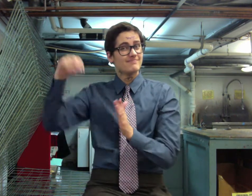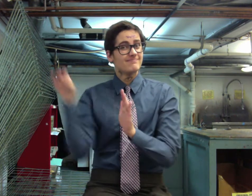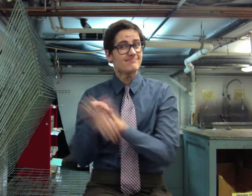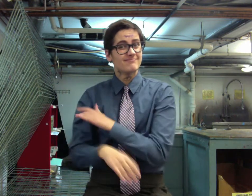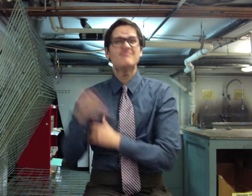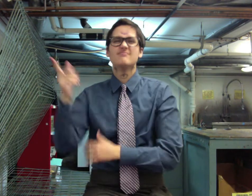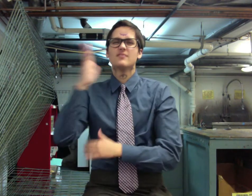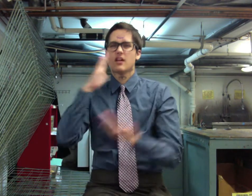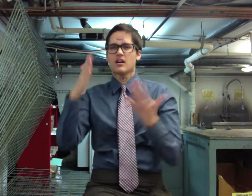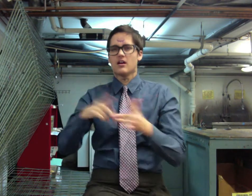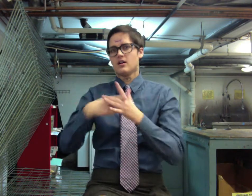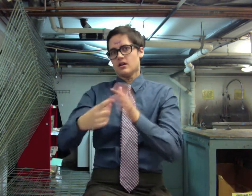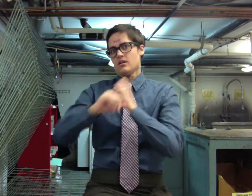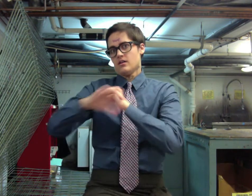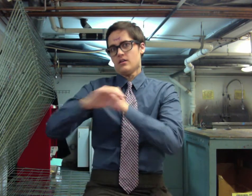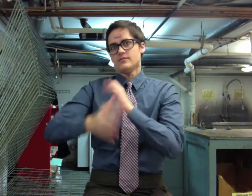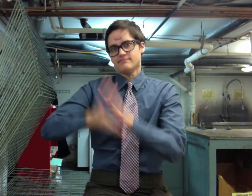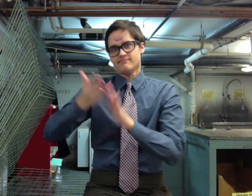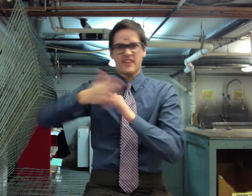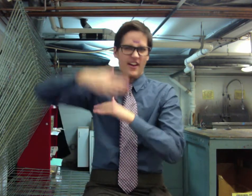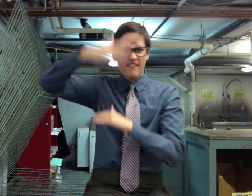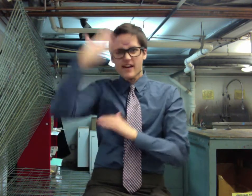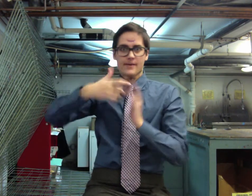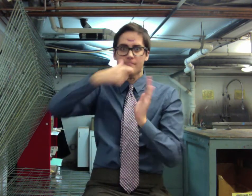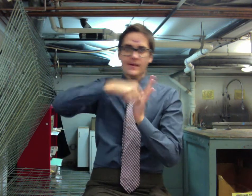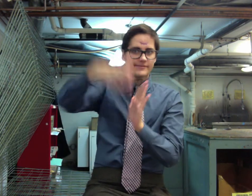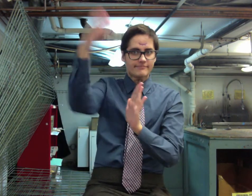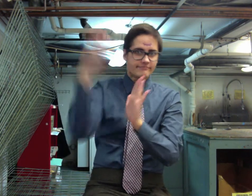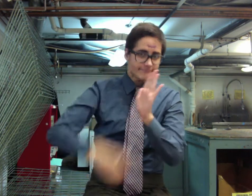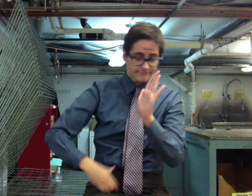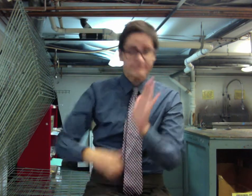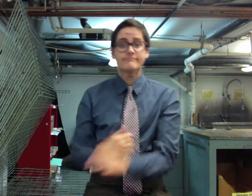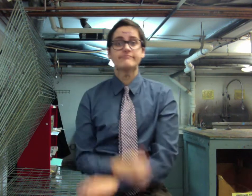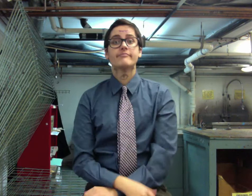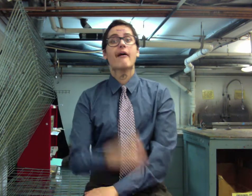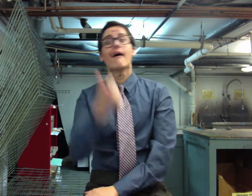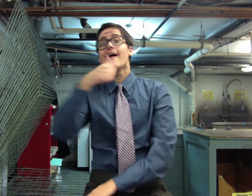economic downturn, they will start running ads on the front page. Any